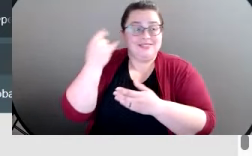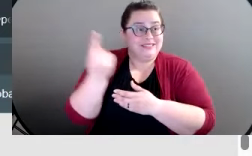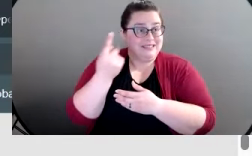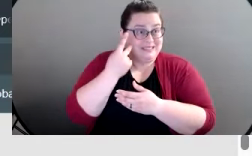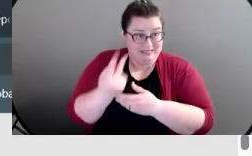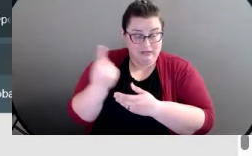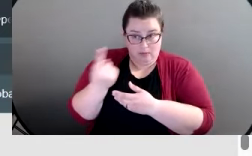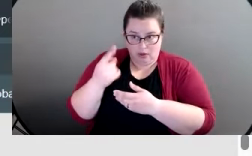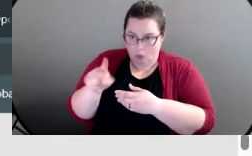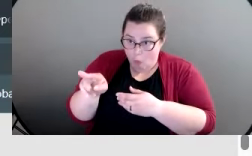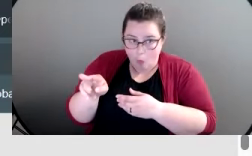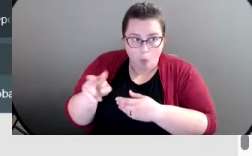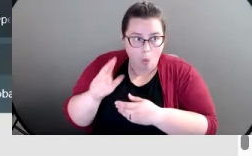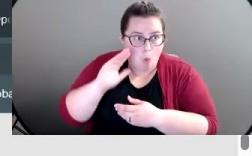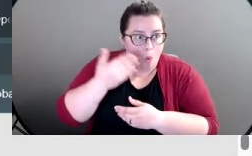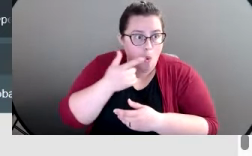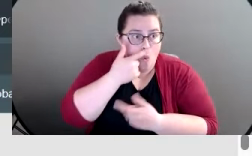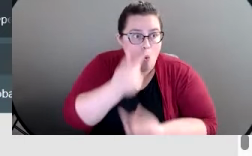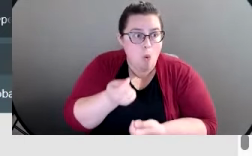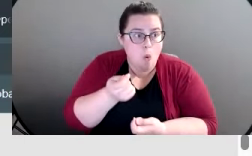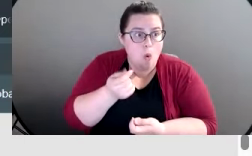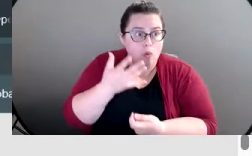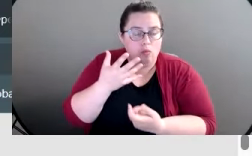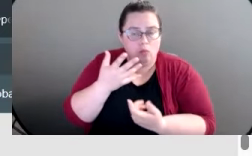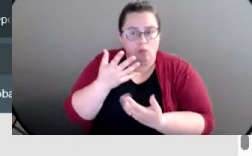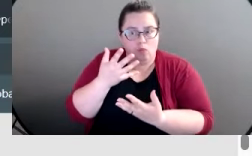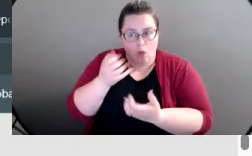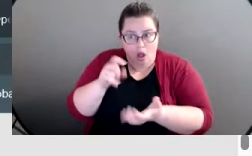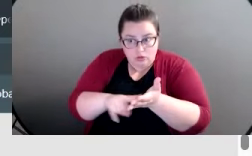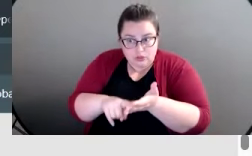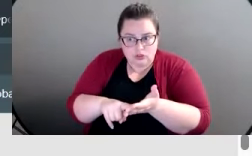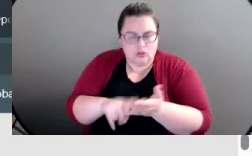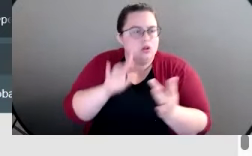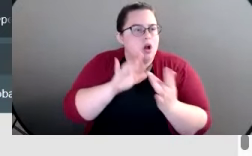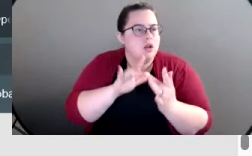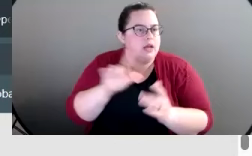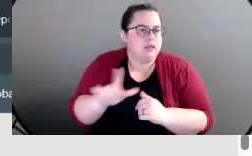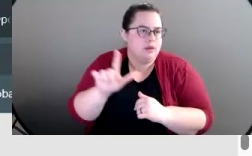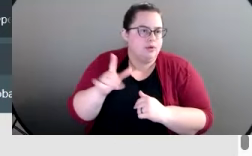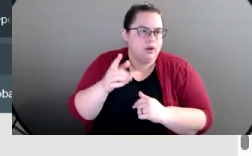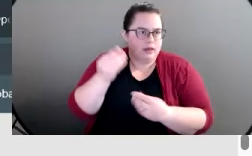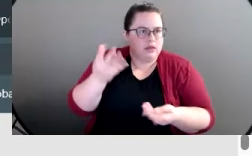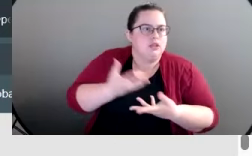interesting that you want to research, contact the library, let us know. There are some cases where we have been able